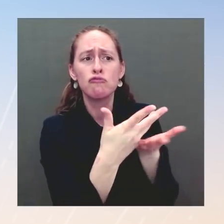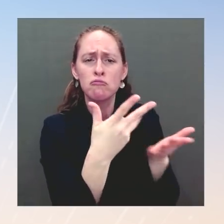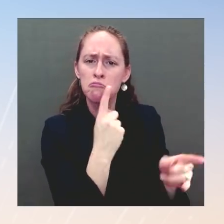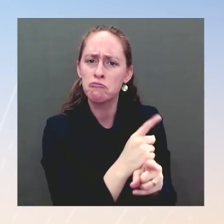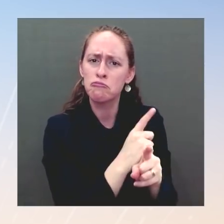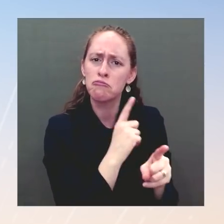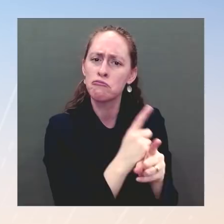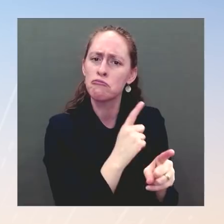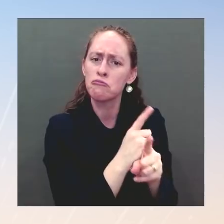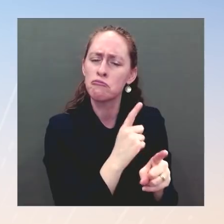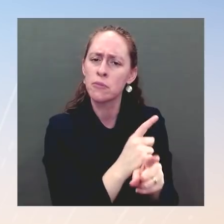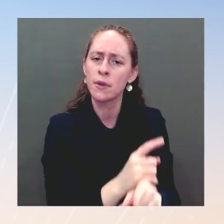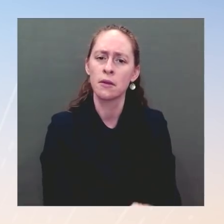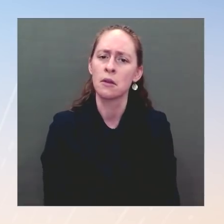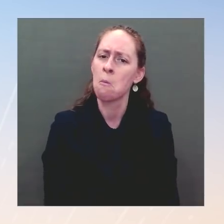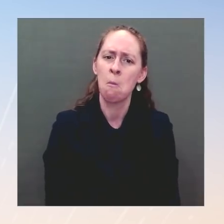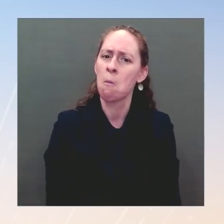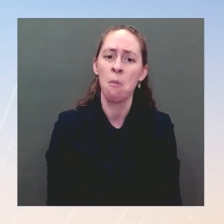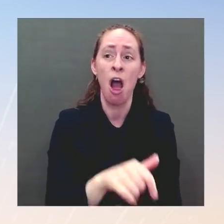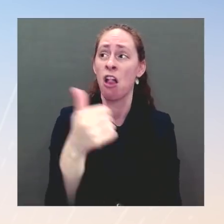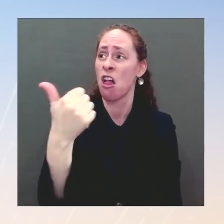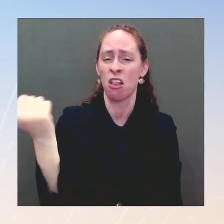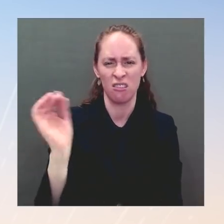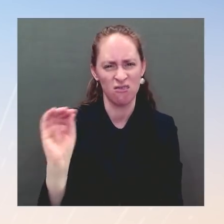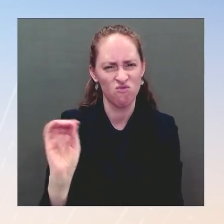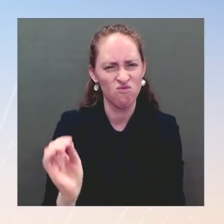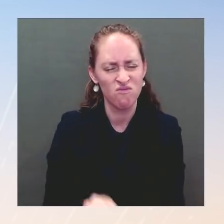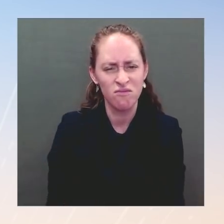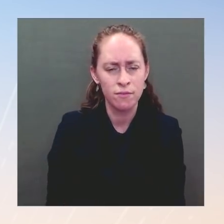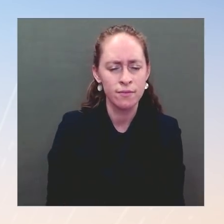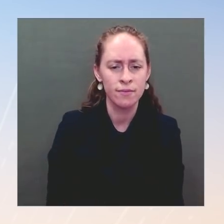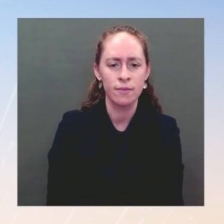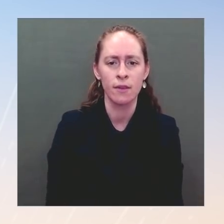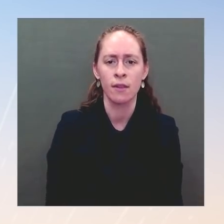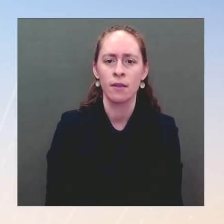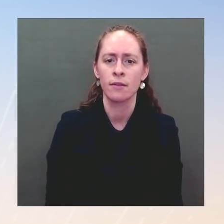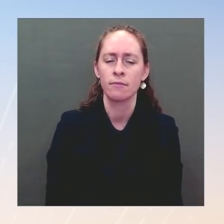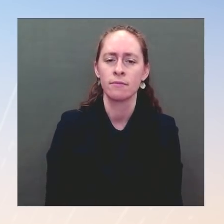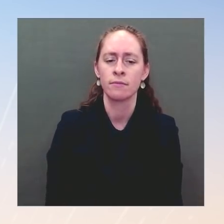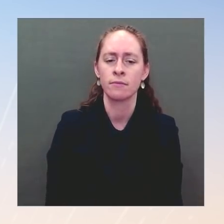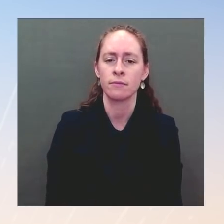The Press: My last question: A French official recently told the Wall Street Journal that during his last visit, the French President found Putin